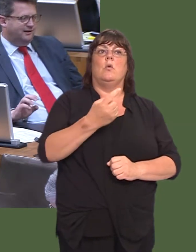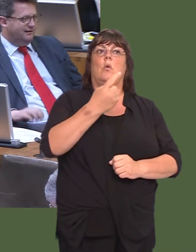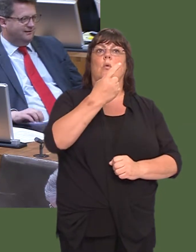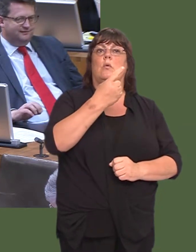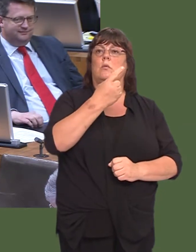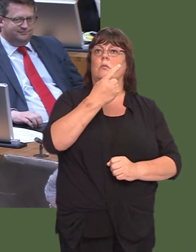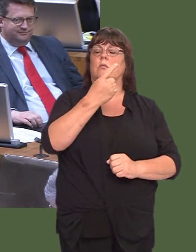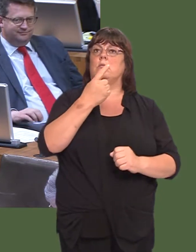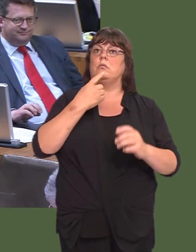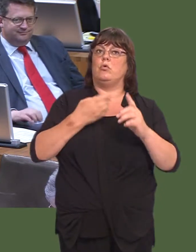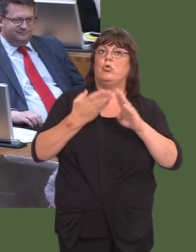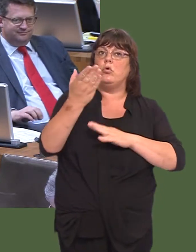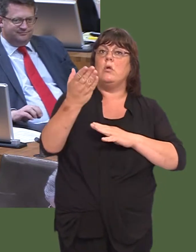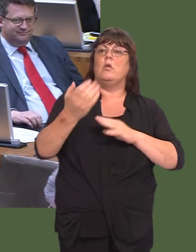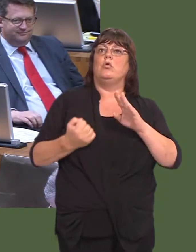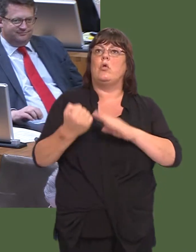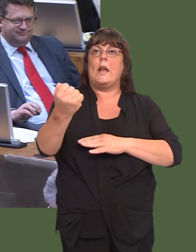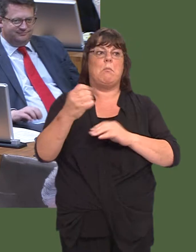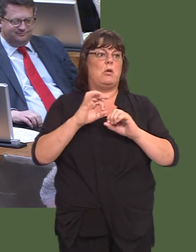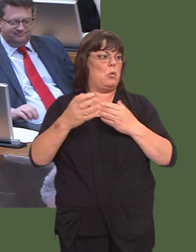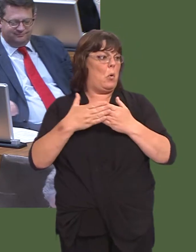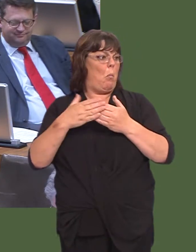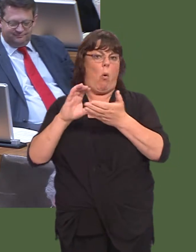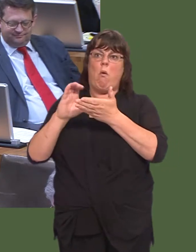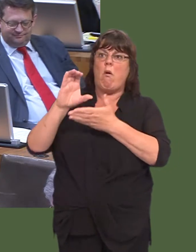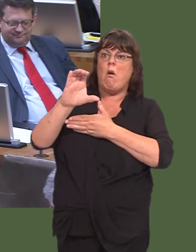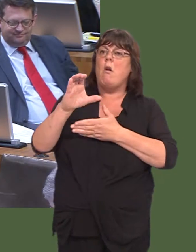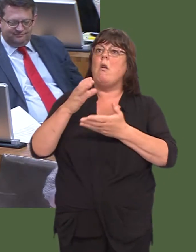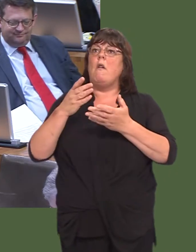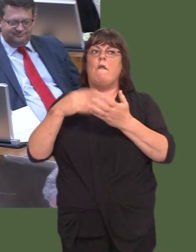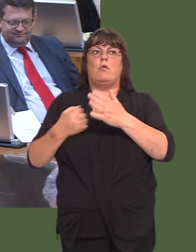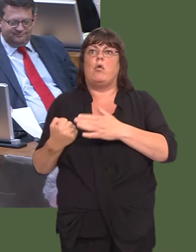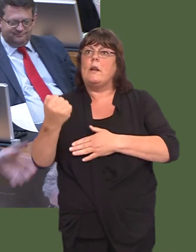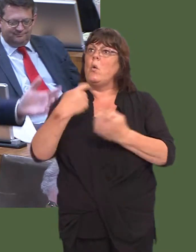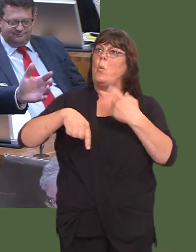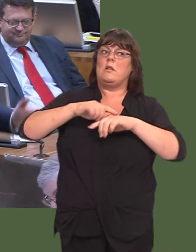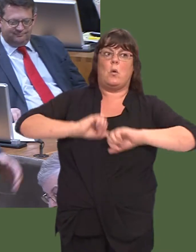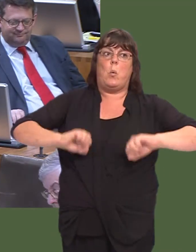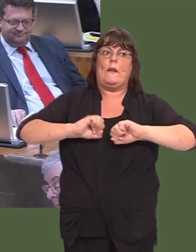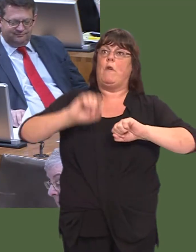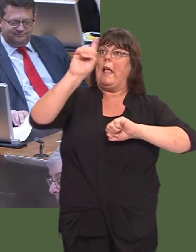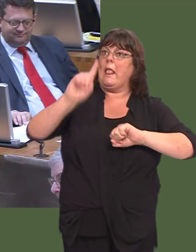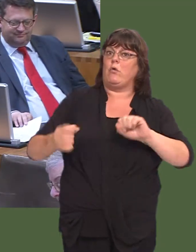Since then, weíve had no major investment in the main line. Weíre still waiting for electrificationówhereís that goneóto Cardiff. Weíre still waiting for it.